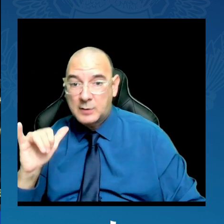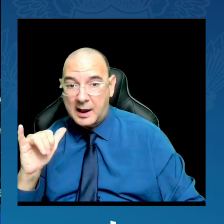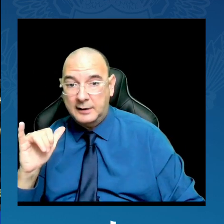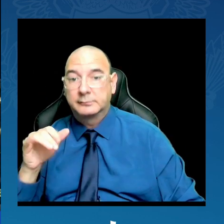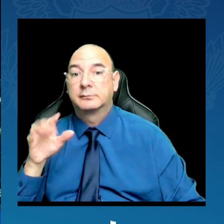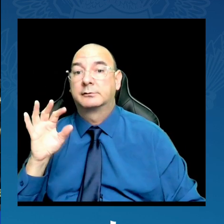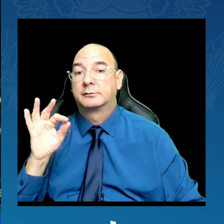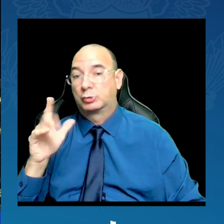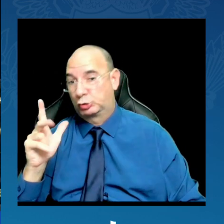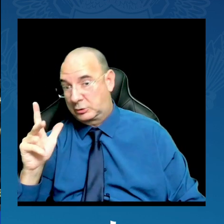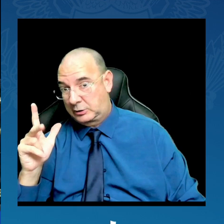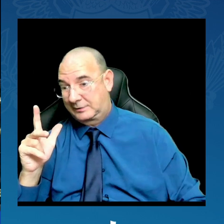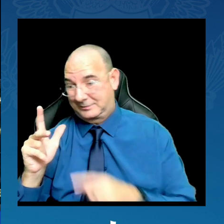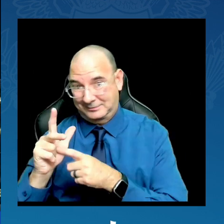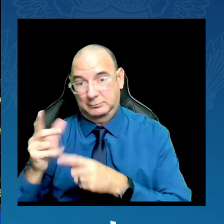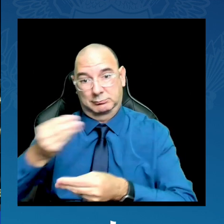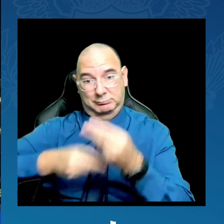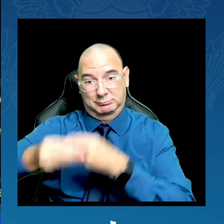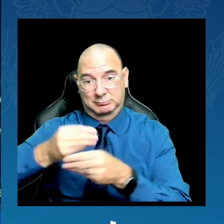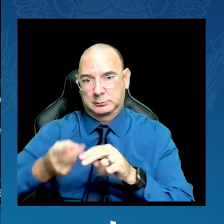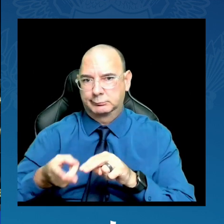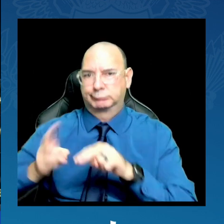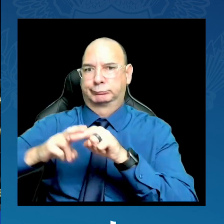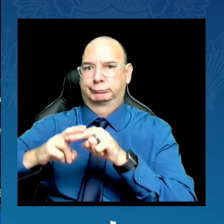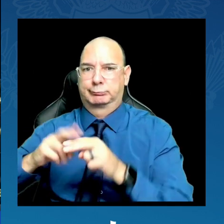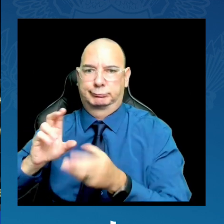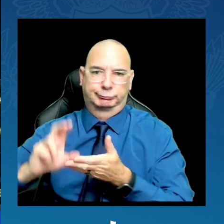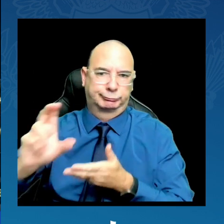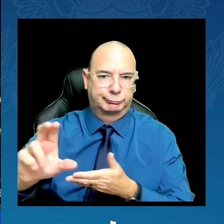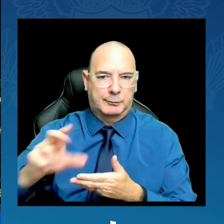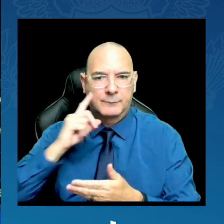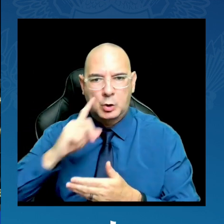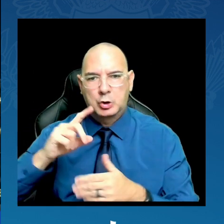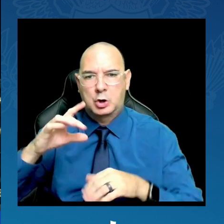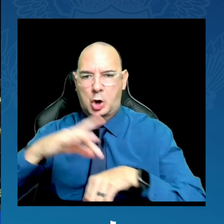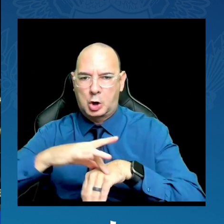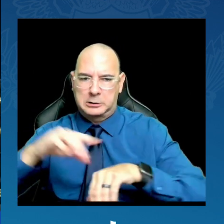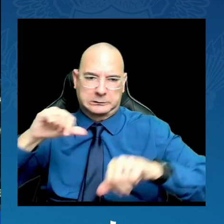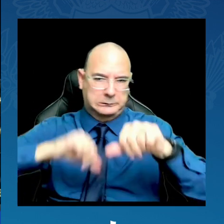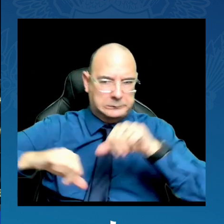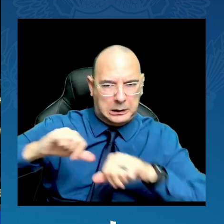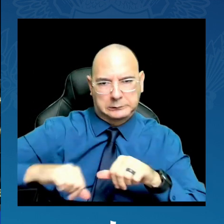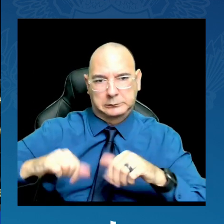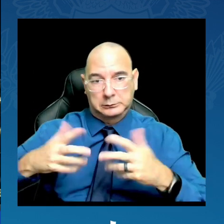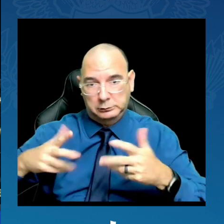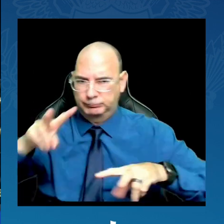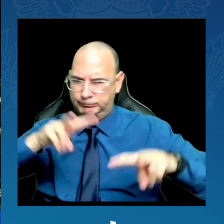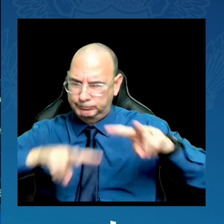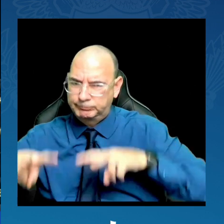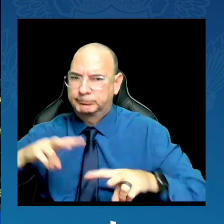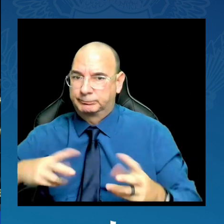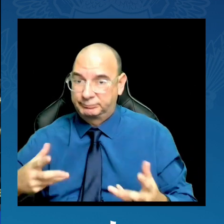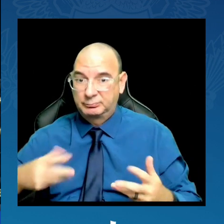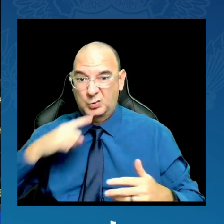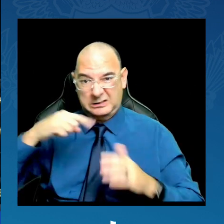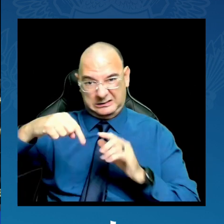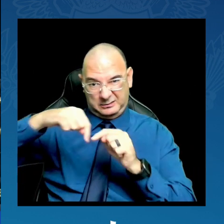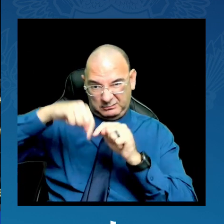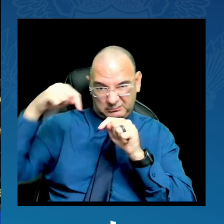and observations to address the climate crisis, including by making detailed climate data freely available to scientists and policymakers.